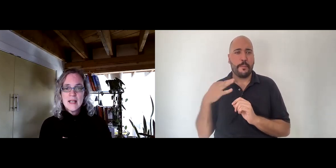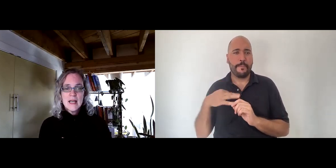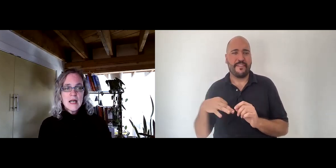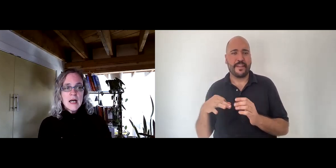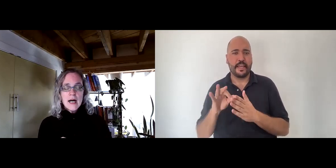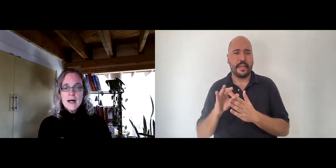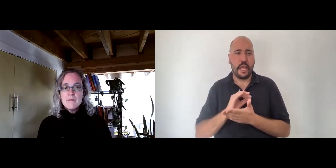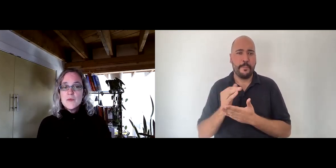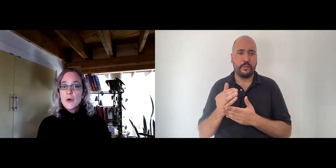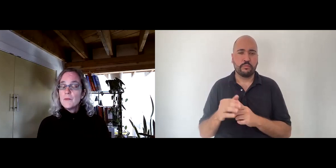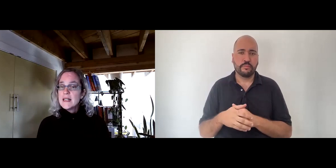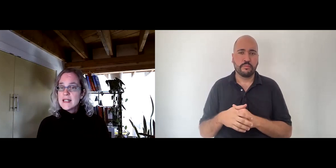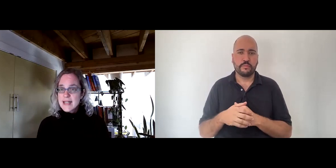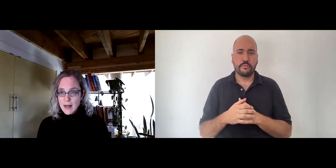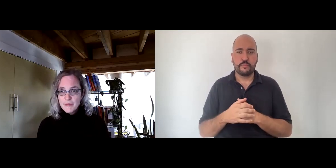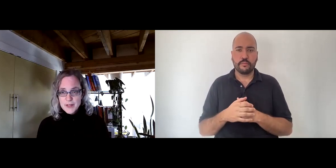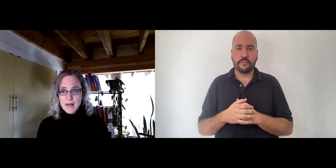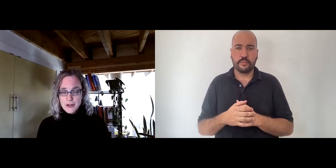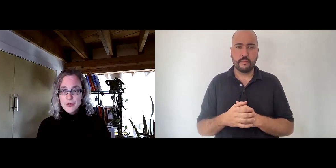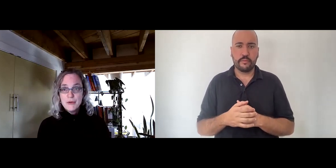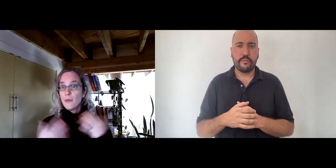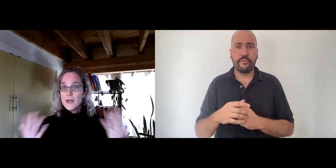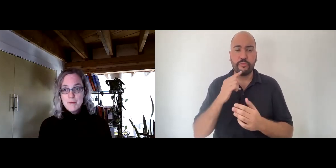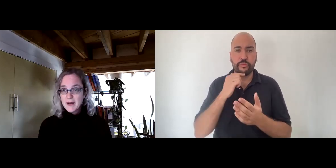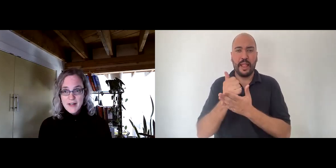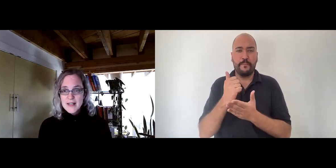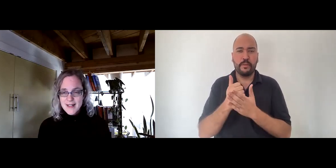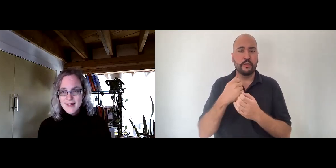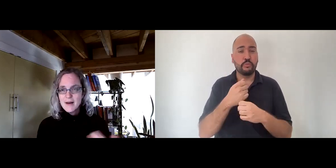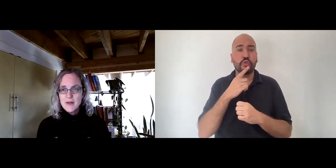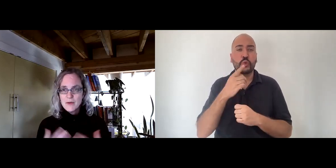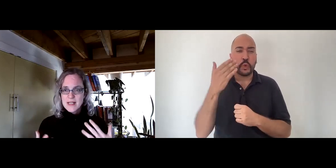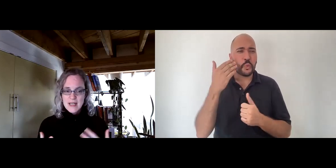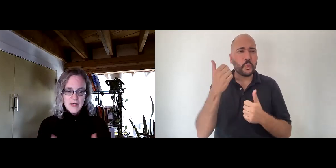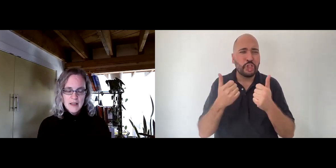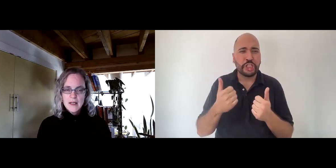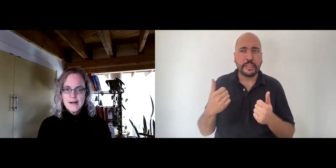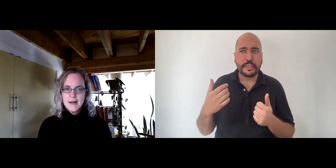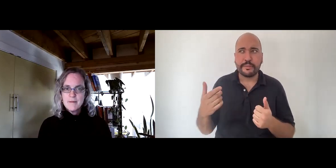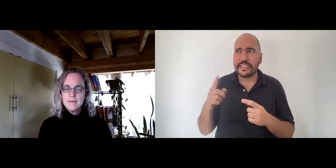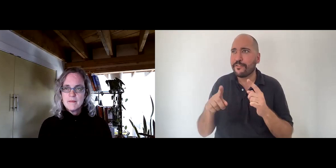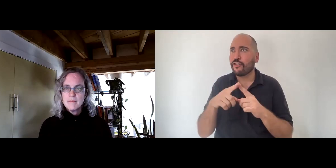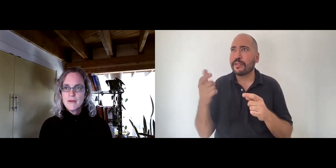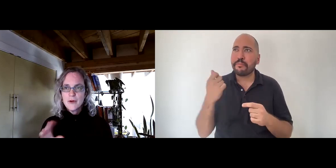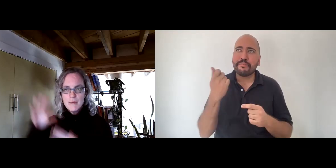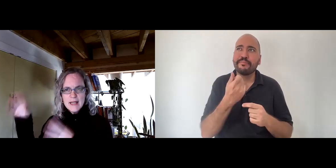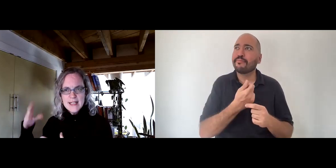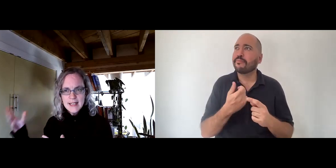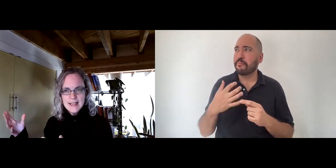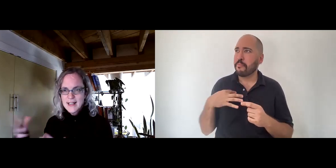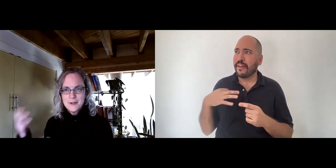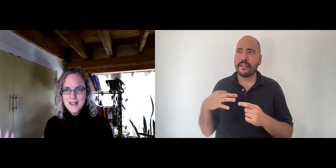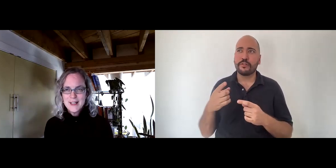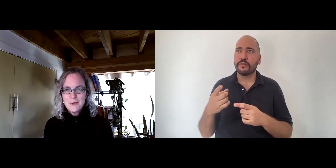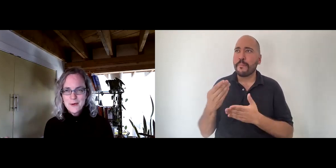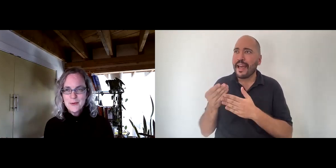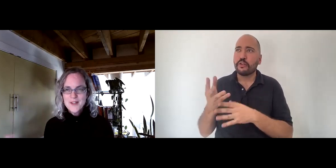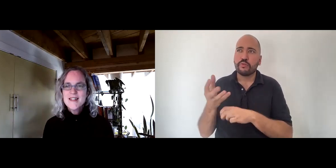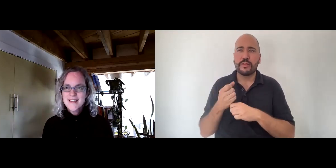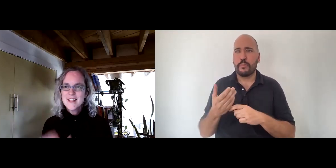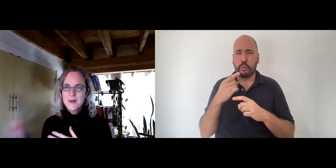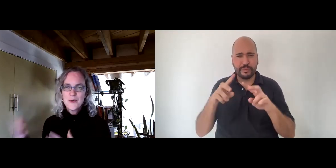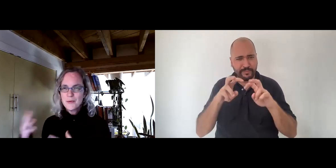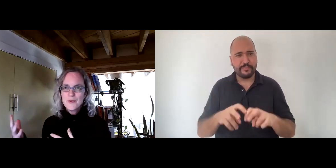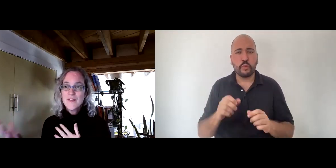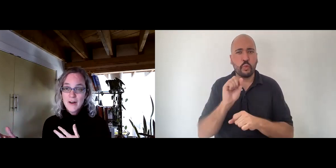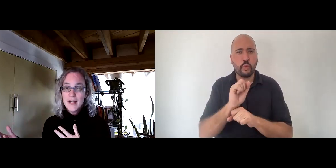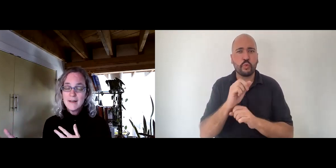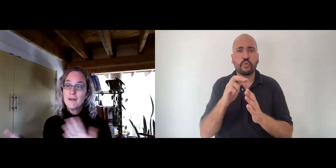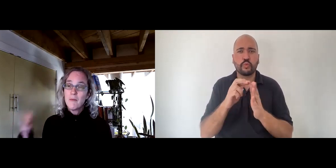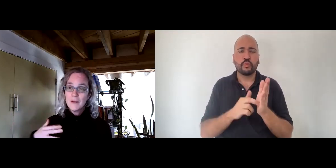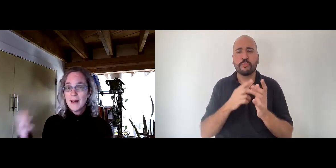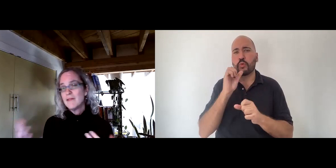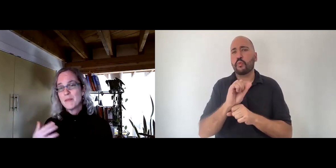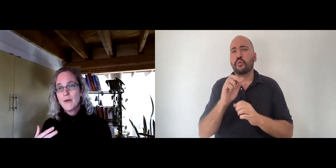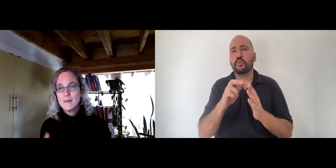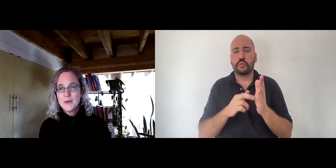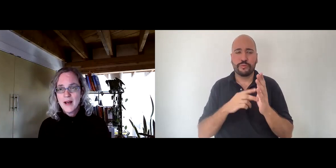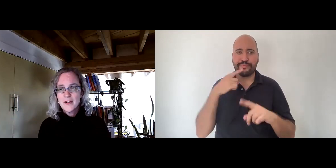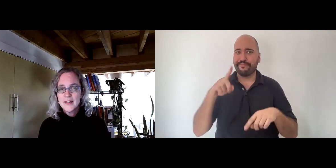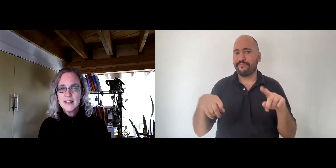So it's helpful to make sure you know which benefits you're receiving before you begin digging into understanding the work rules cause the work rules vary from one benefit program to another.